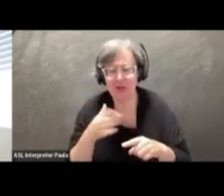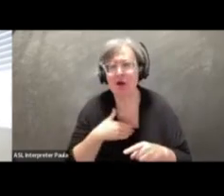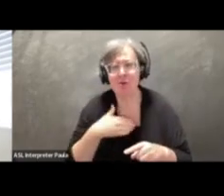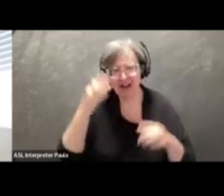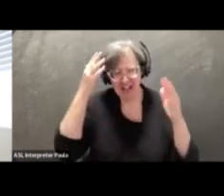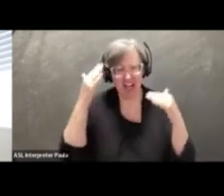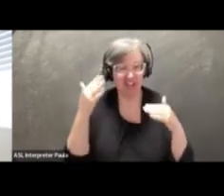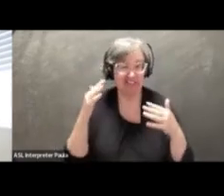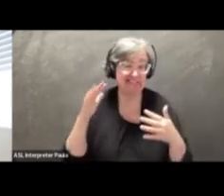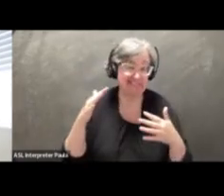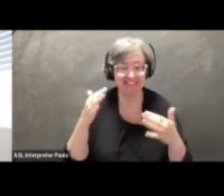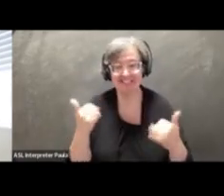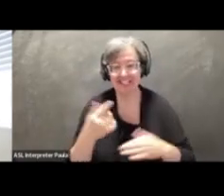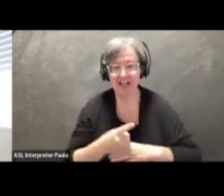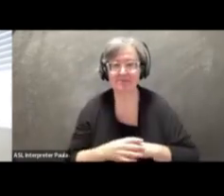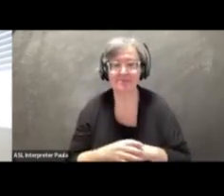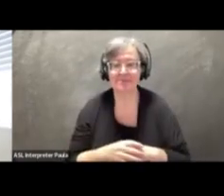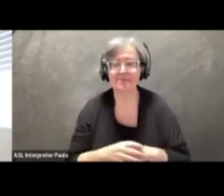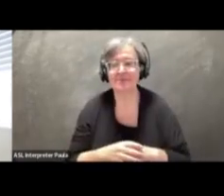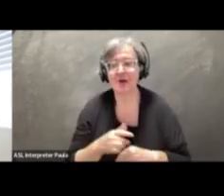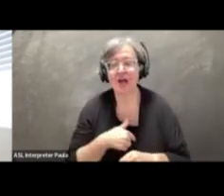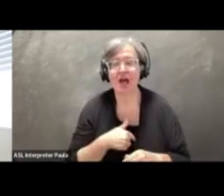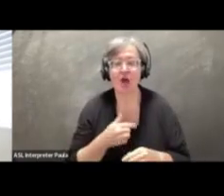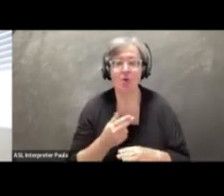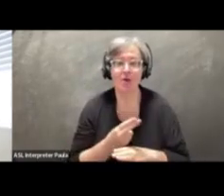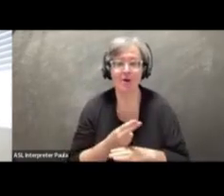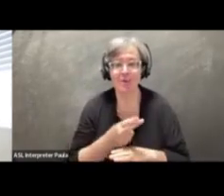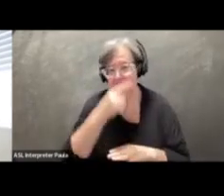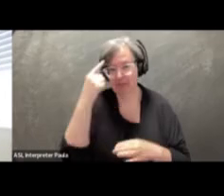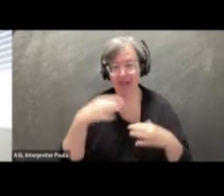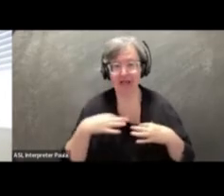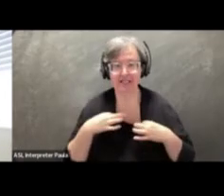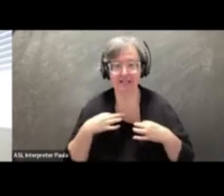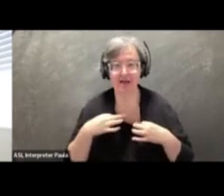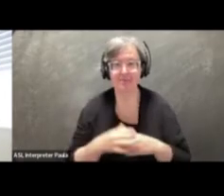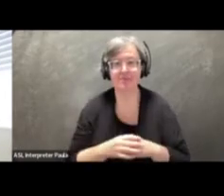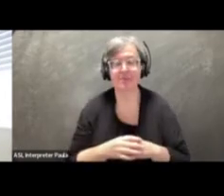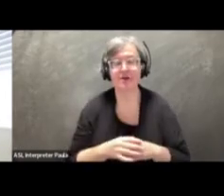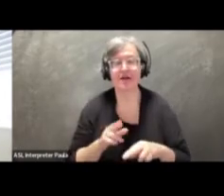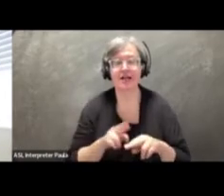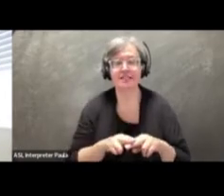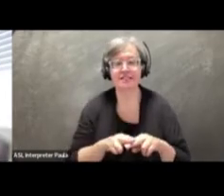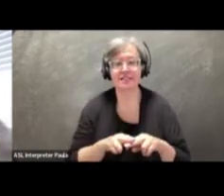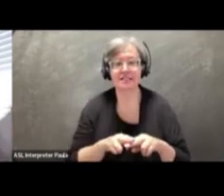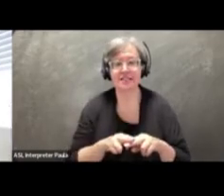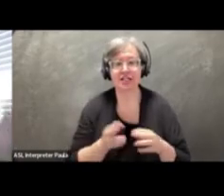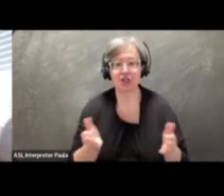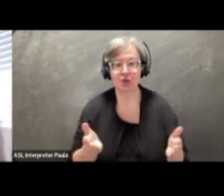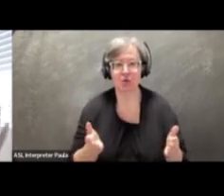today, I will admit that, and I am wearing a black top and sitting in a mostly white room